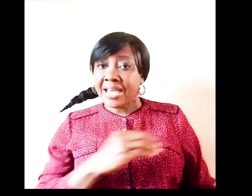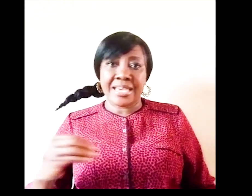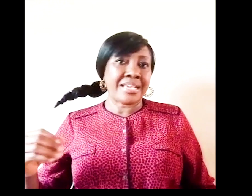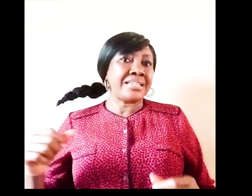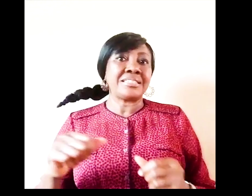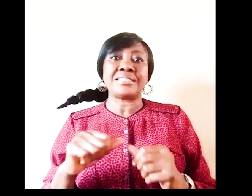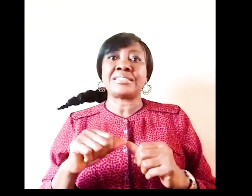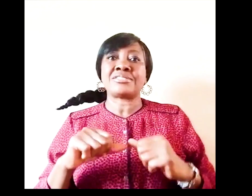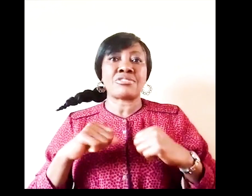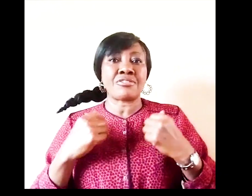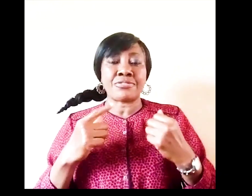and denied.